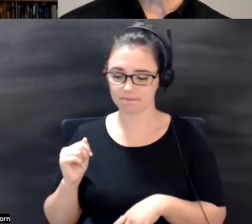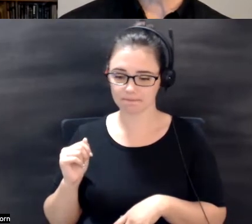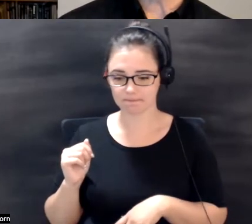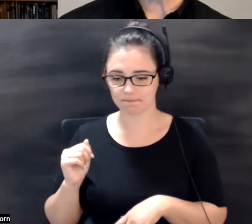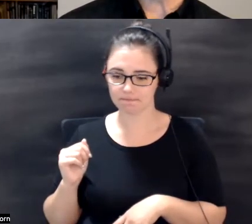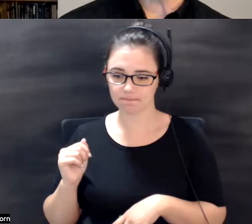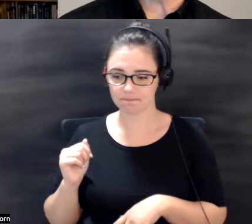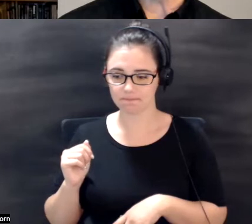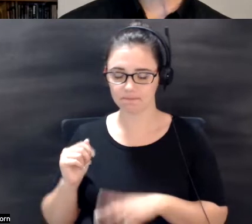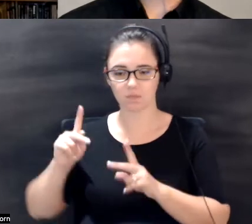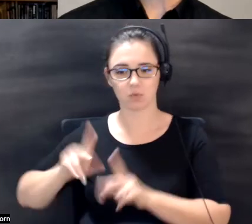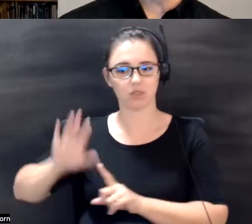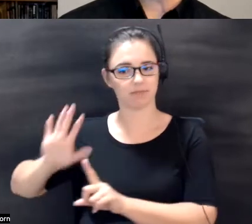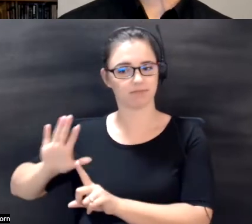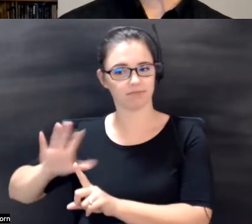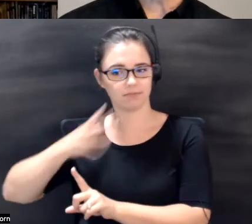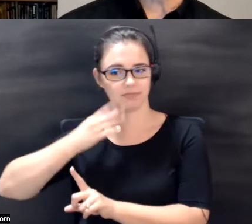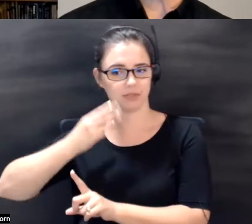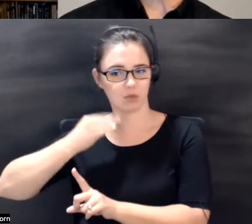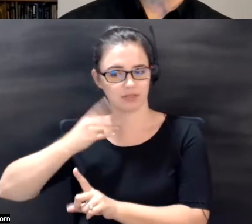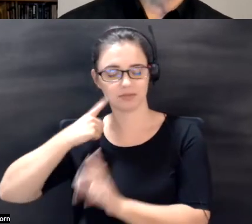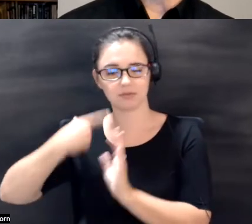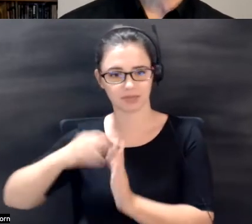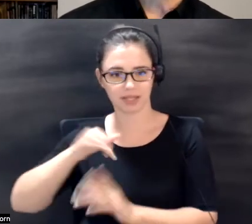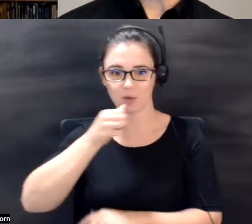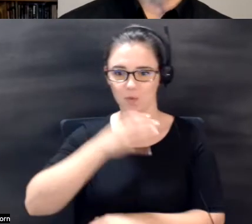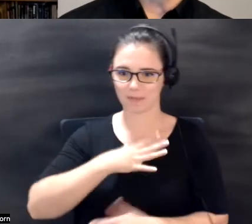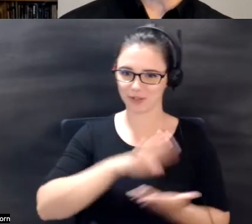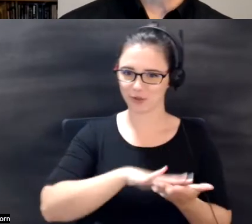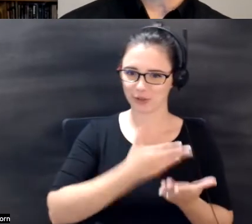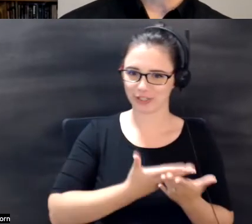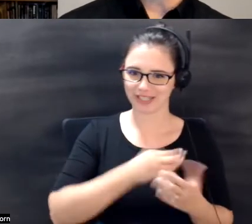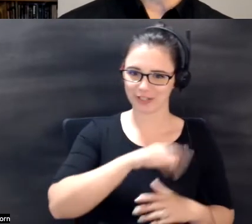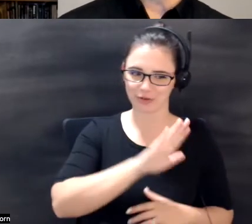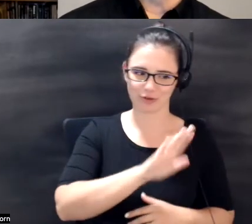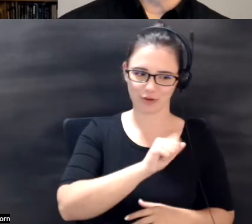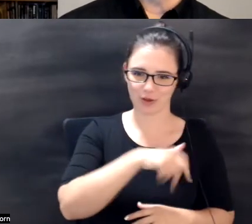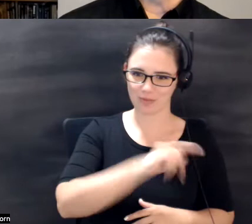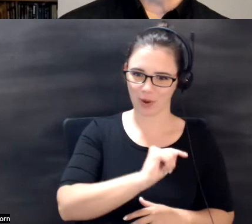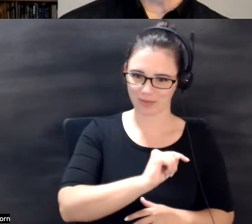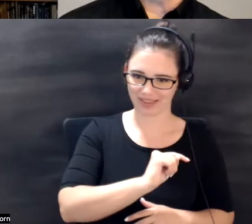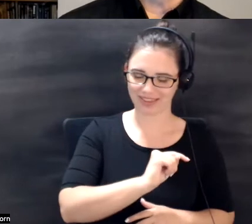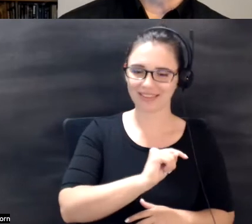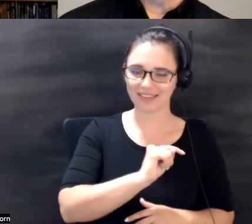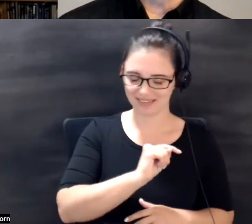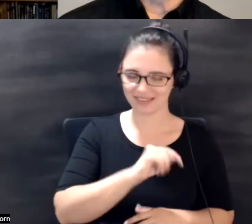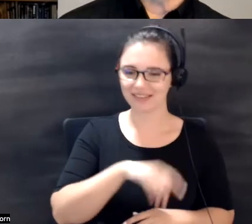the person's experience, like that woman, you know, cooking in her apartment. Um, it's like, it's like taking it,